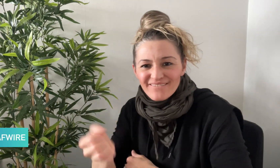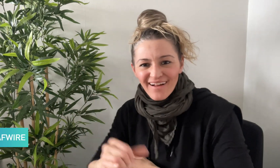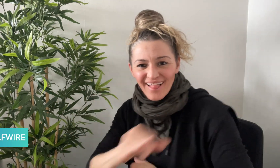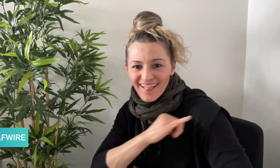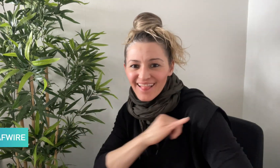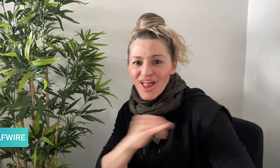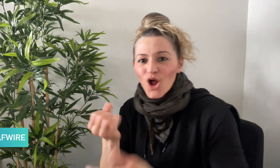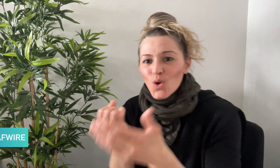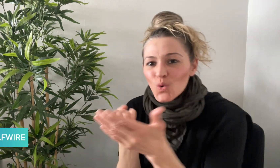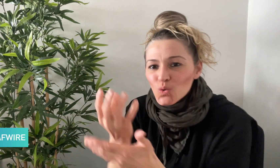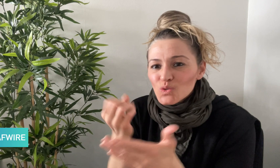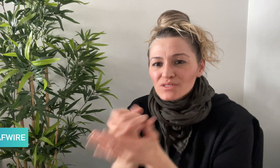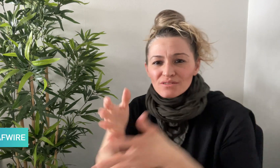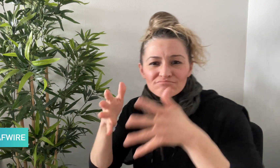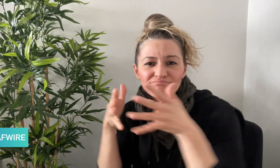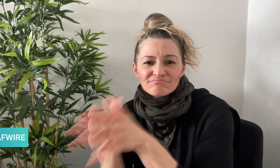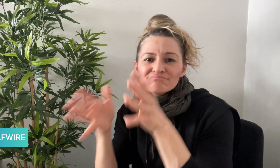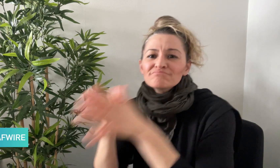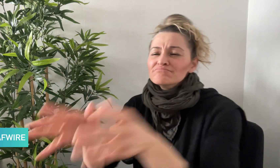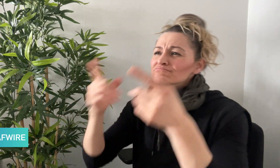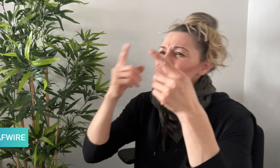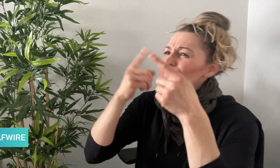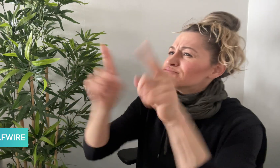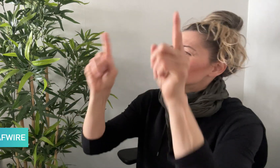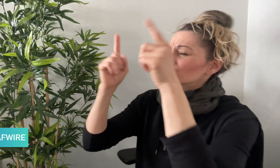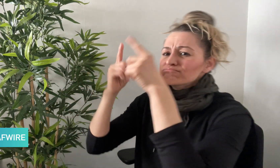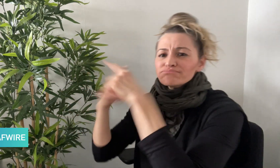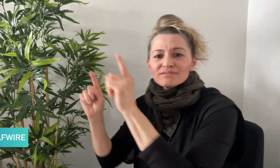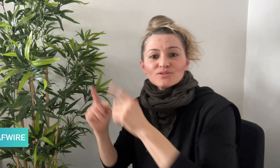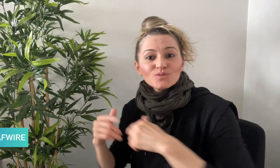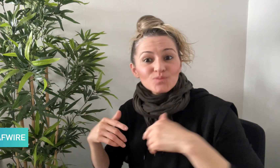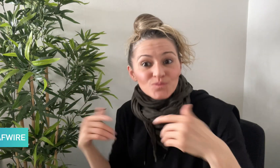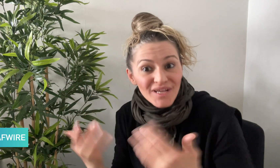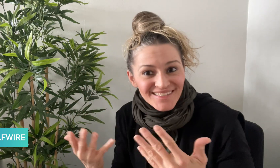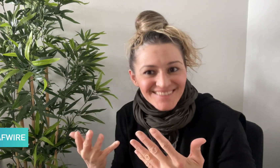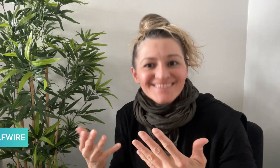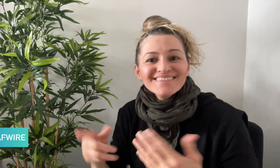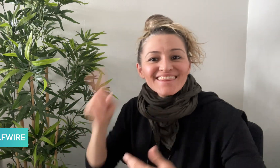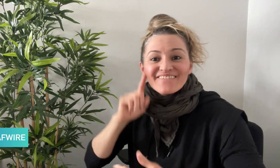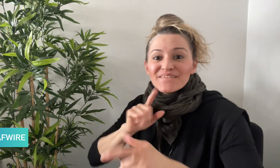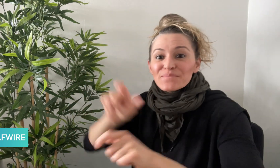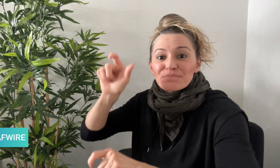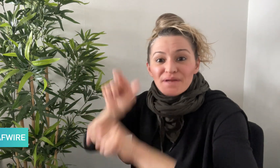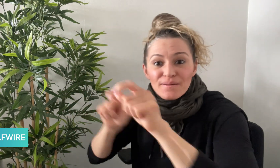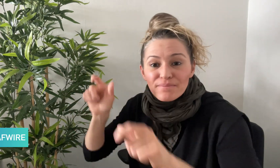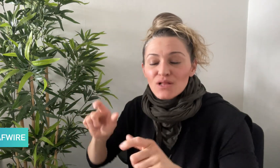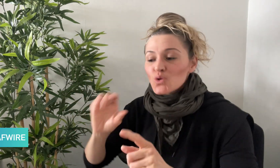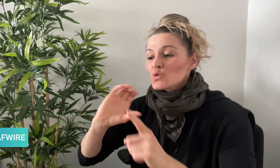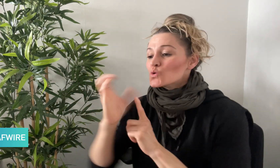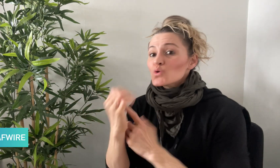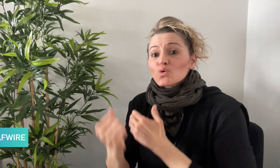news stories about Deafpeople, culture,